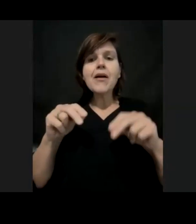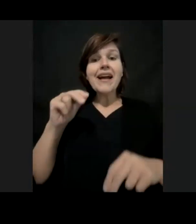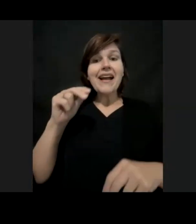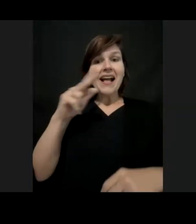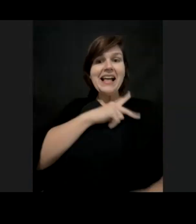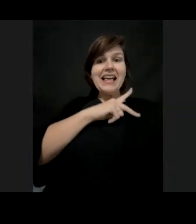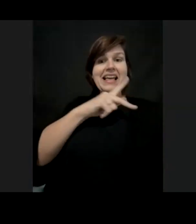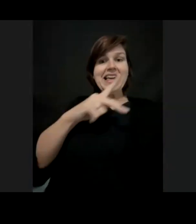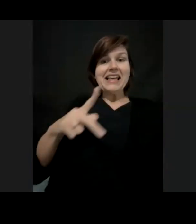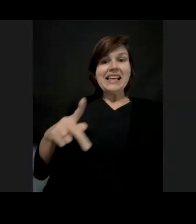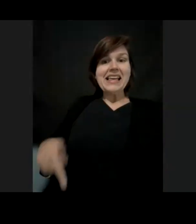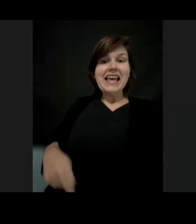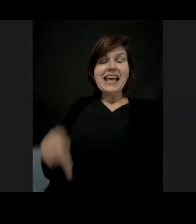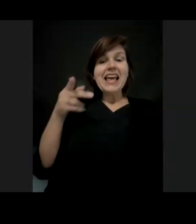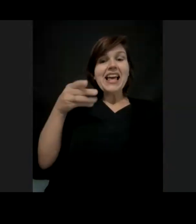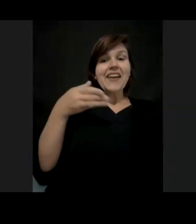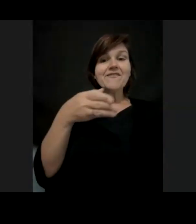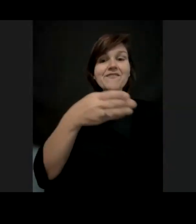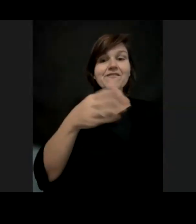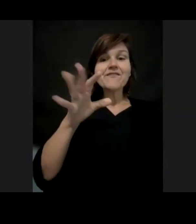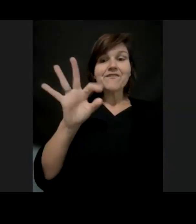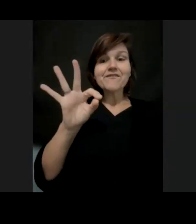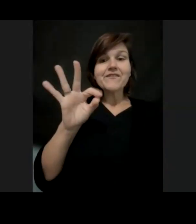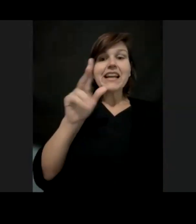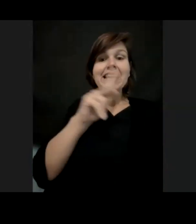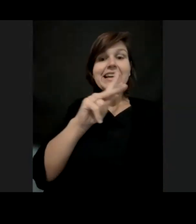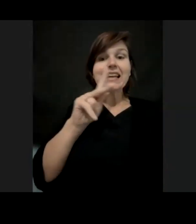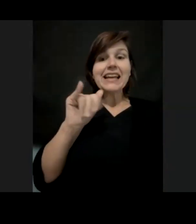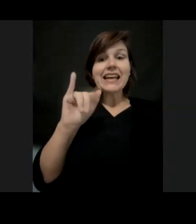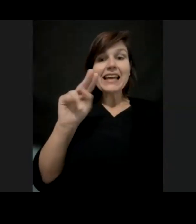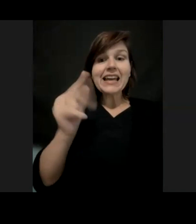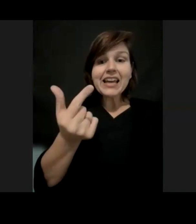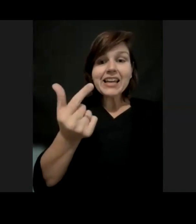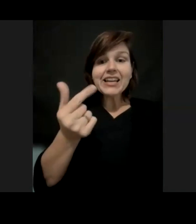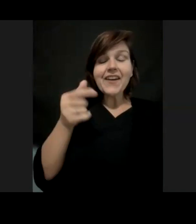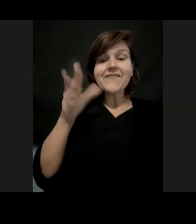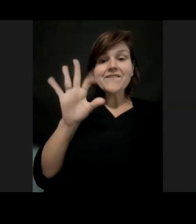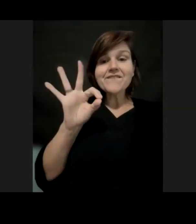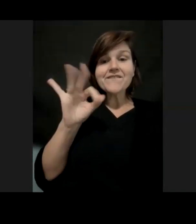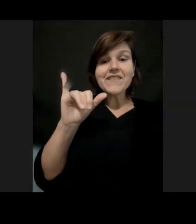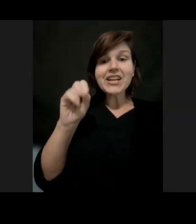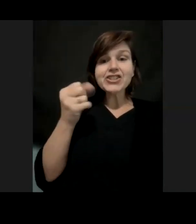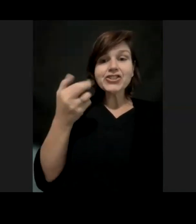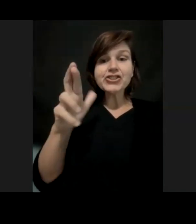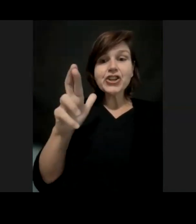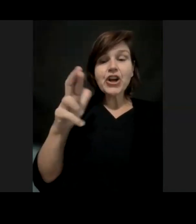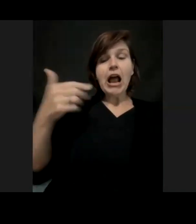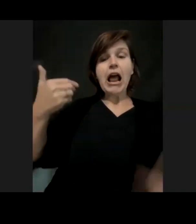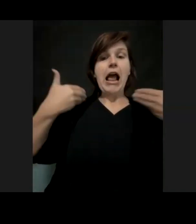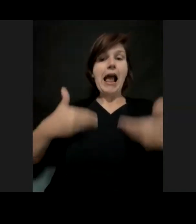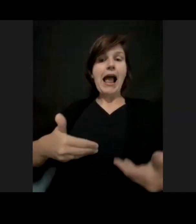And my feet are stuck in this fishing net,” said Alishaaa the Kingfisher.